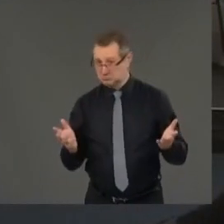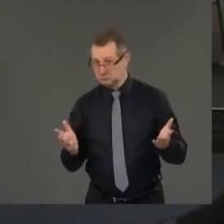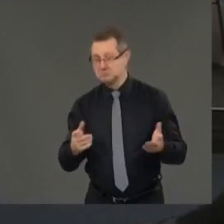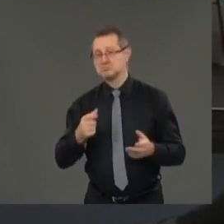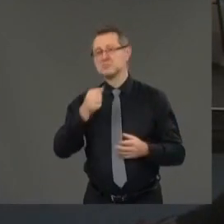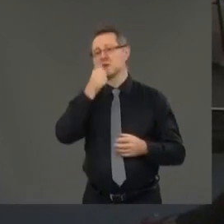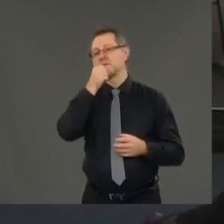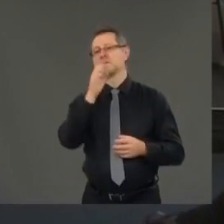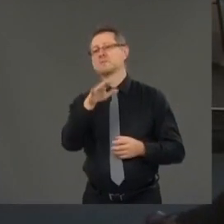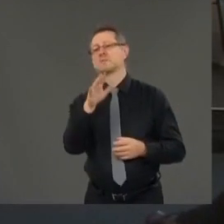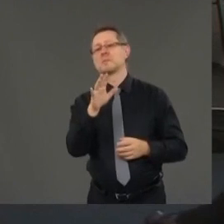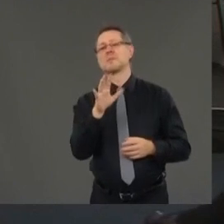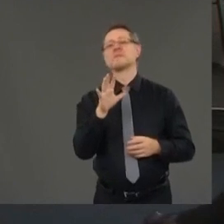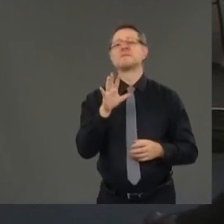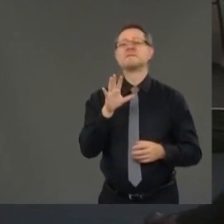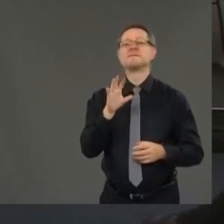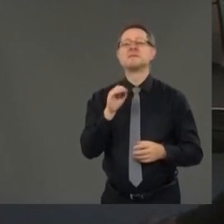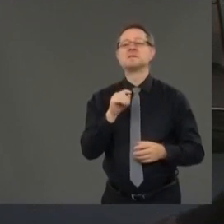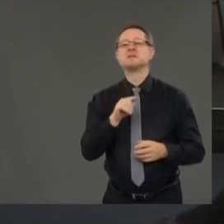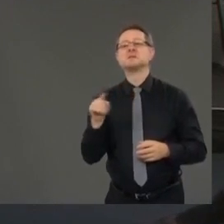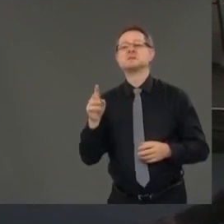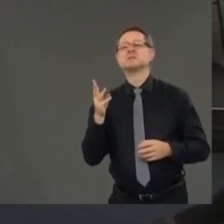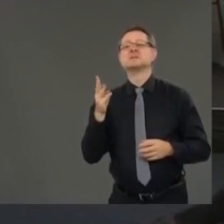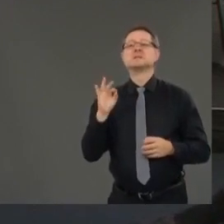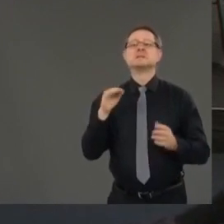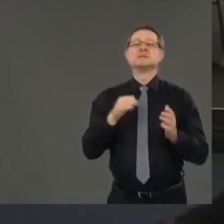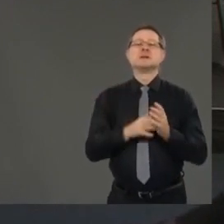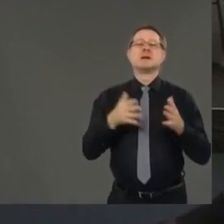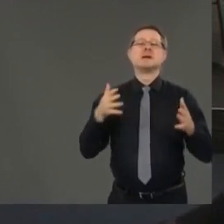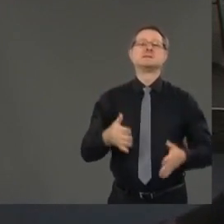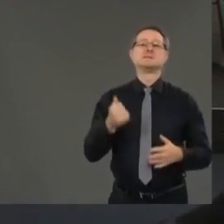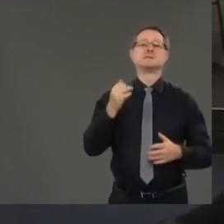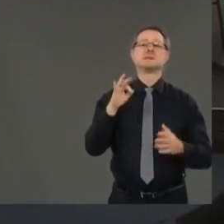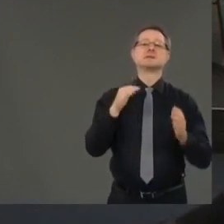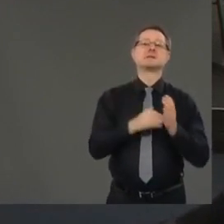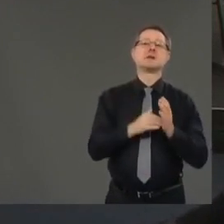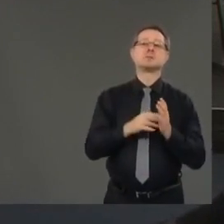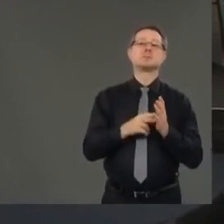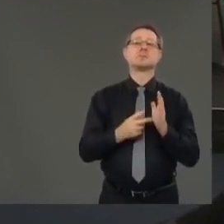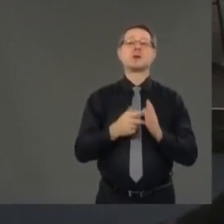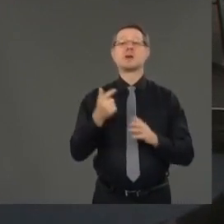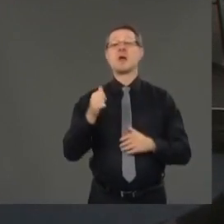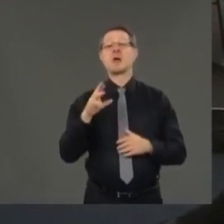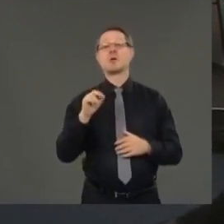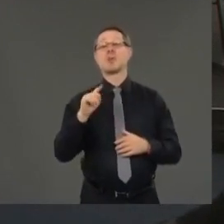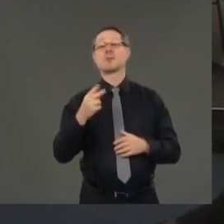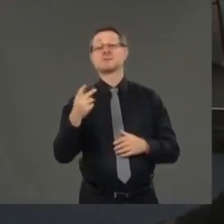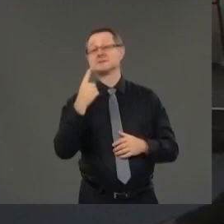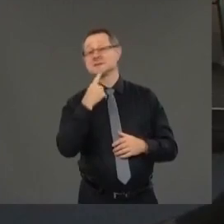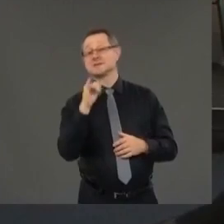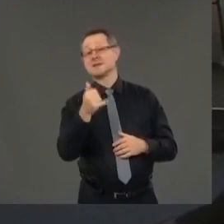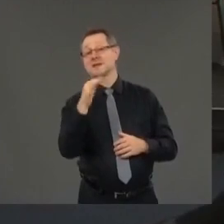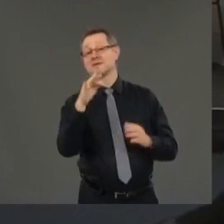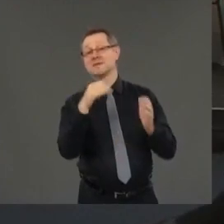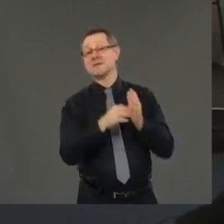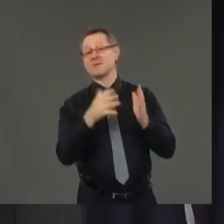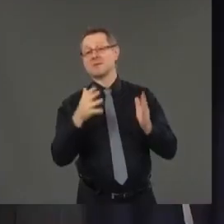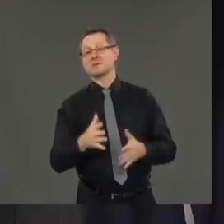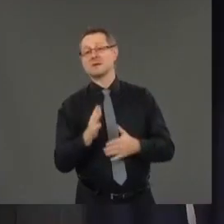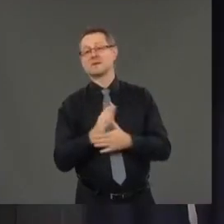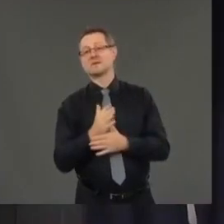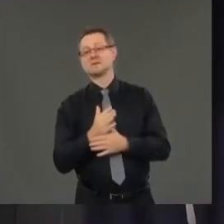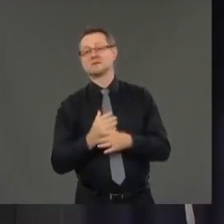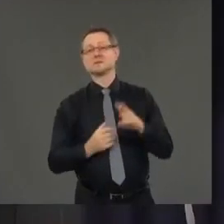BUT 50 OF THE -- 50 TO 16.